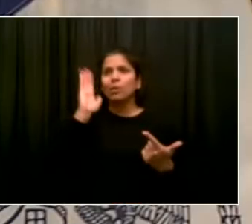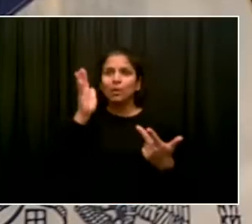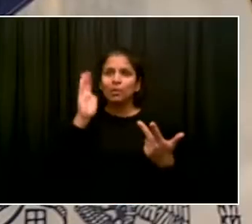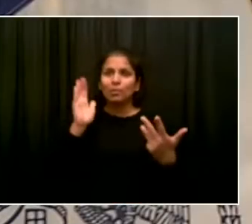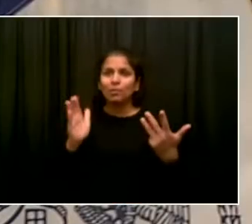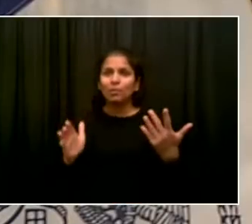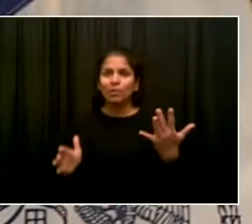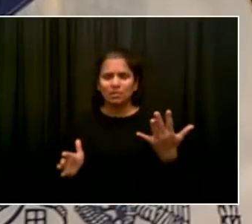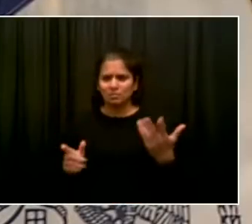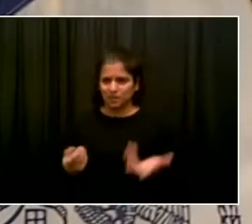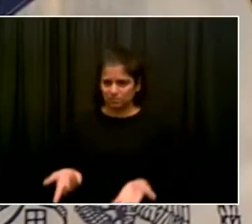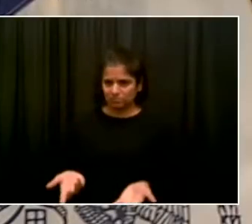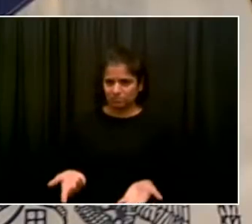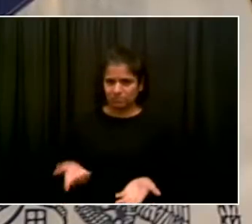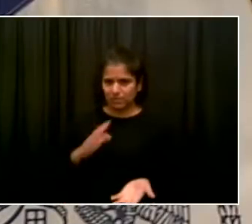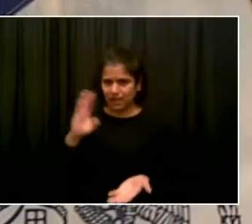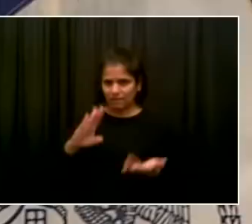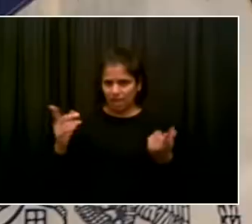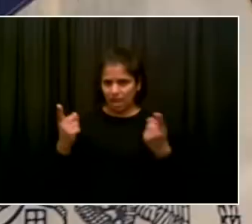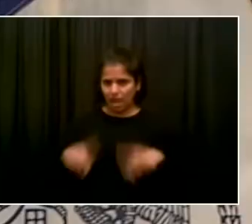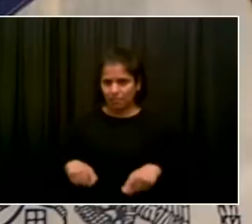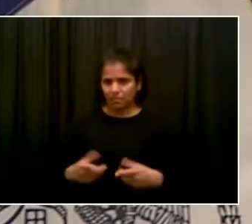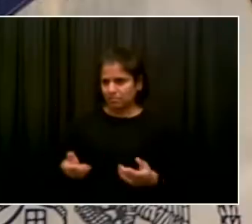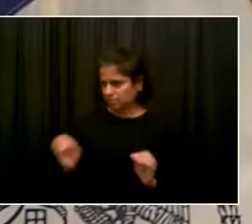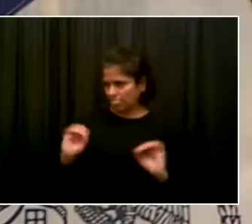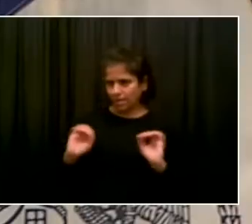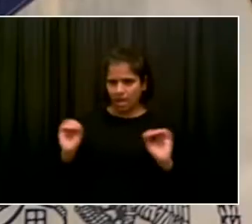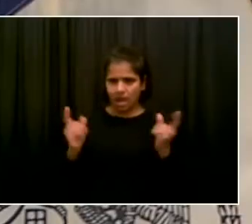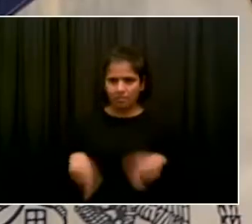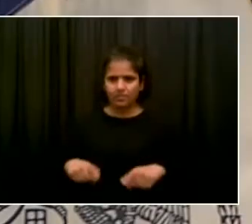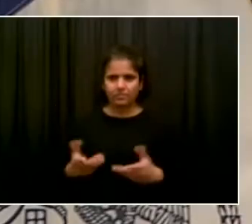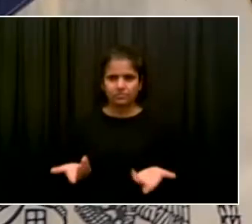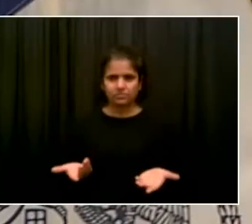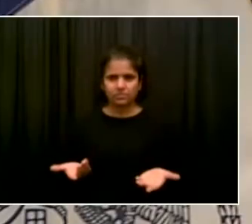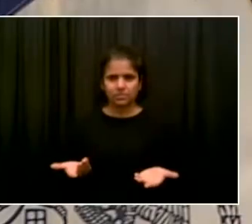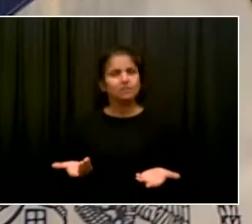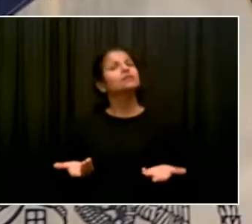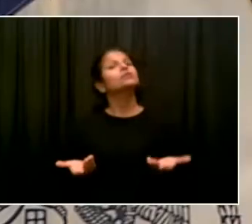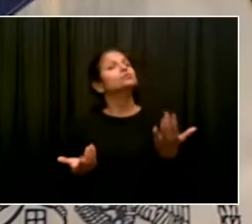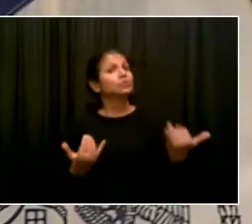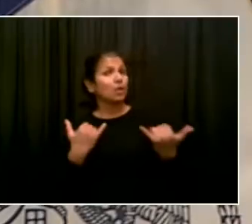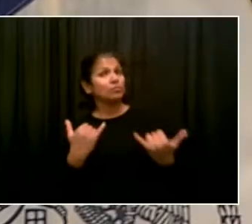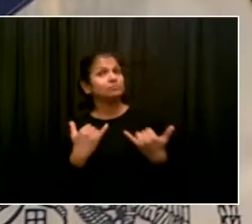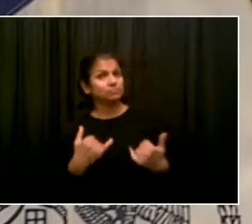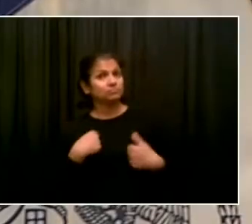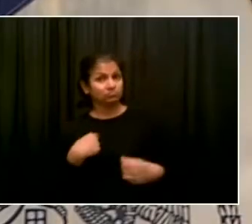LANGUAGE BEFORE ABOUT STARTING THE PROCESS I'M IN AND REDHOOK RIGHT NOW WITH ENVIORNMNETAL ADVOCATES AND YOU'VE NEVER CHANGE THE RULES TO PREVENT